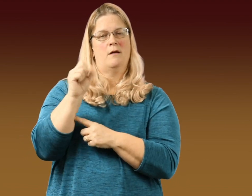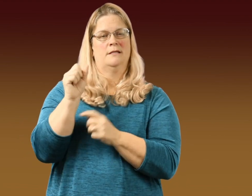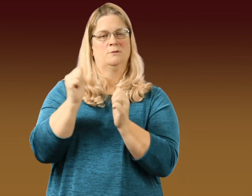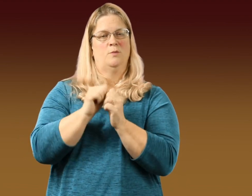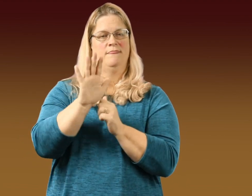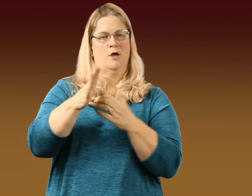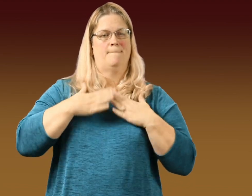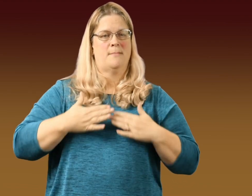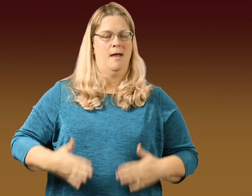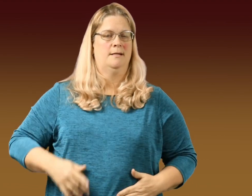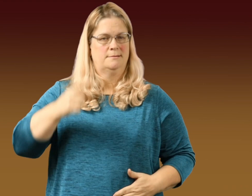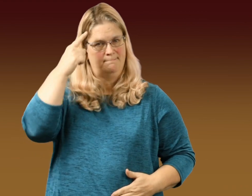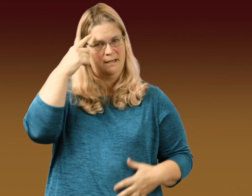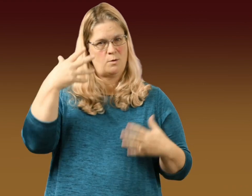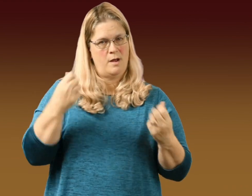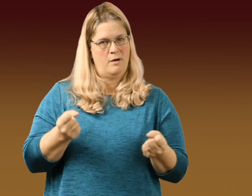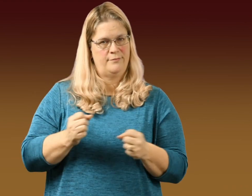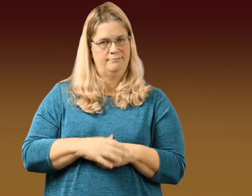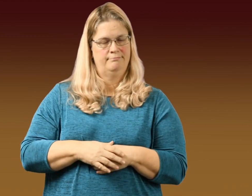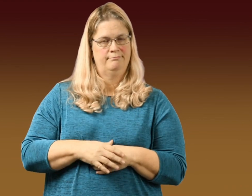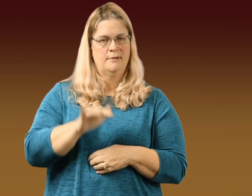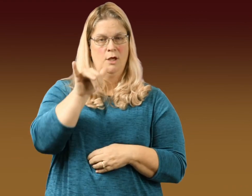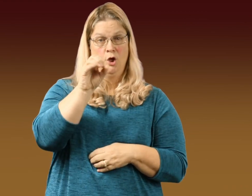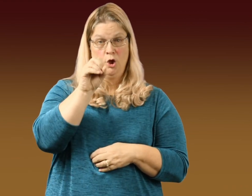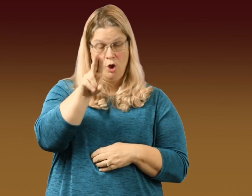and healthy wellness with their bodies and mental health.